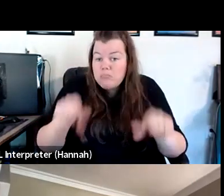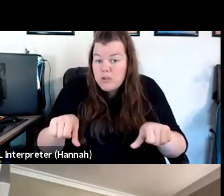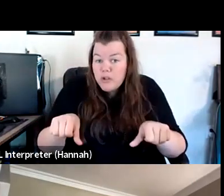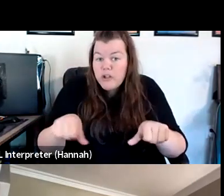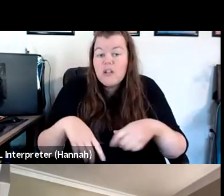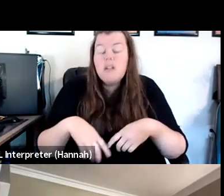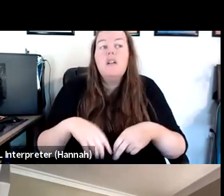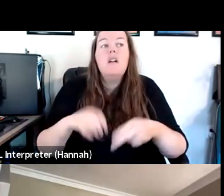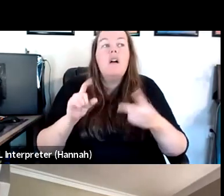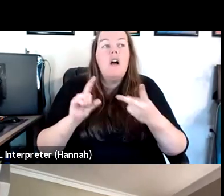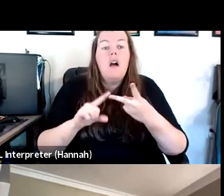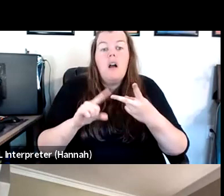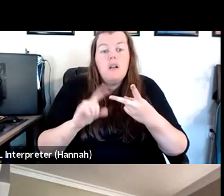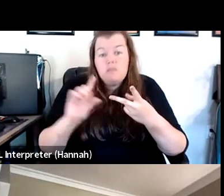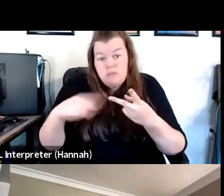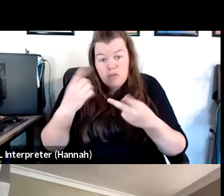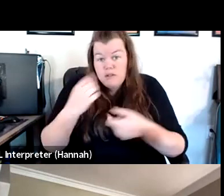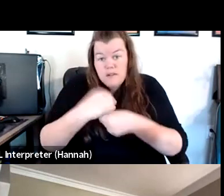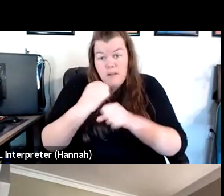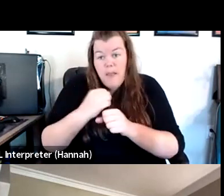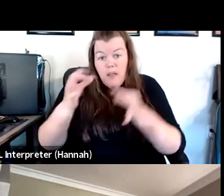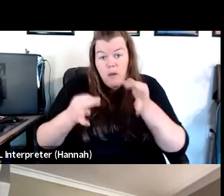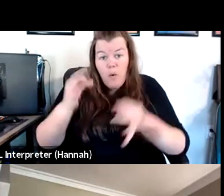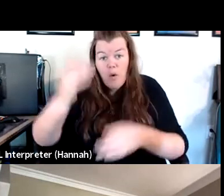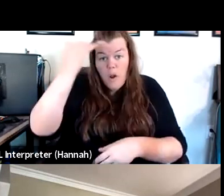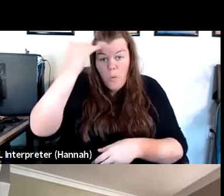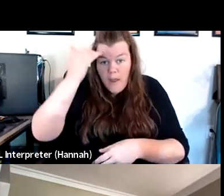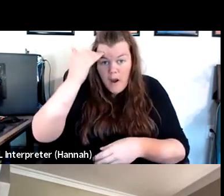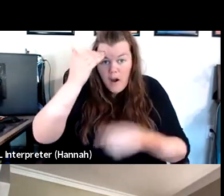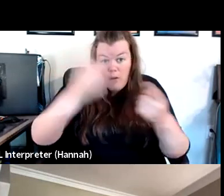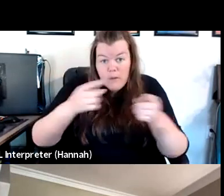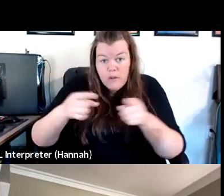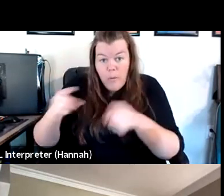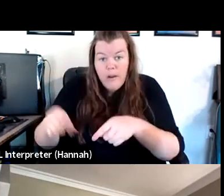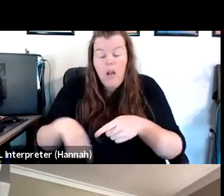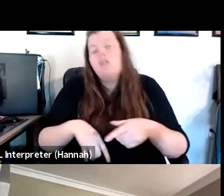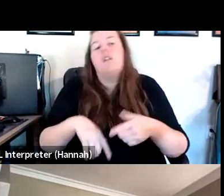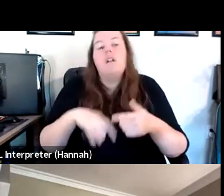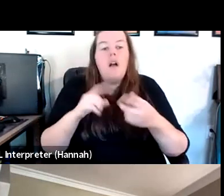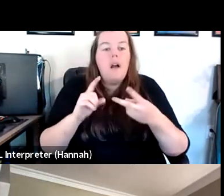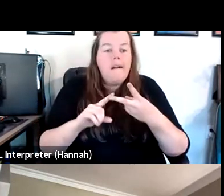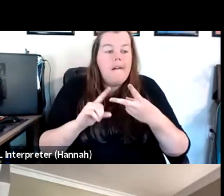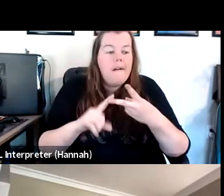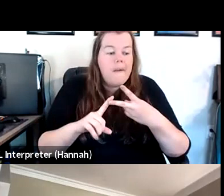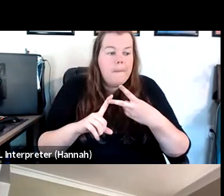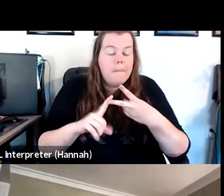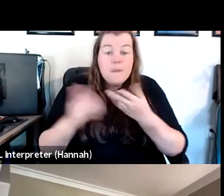um just to make the court aware that things are going on um you know service providers or